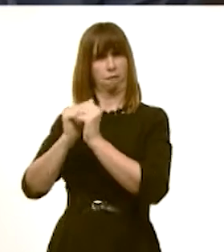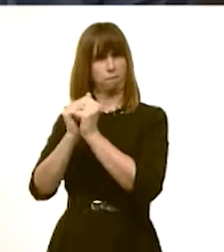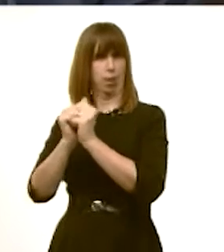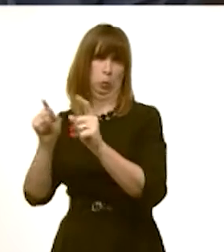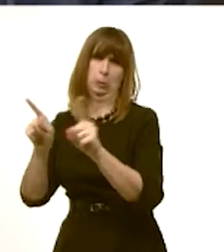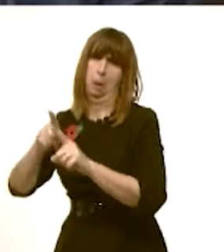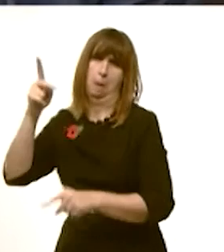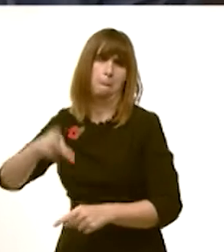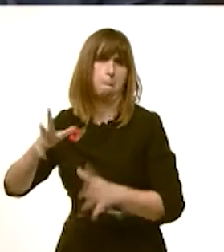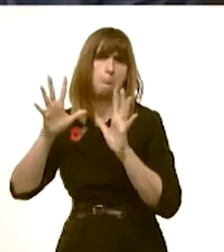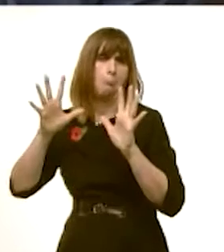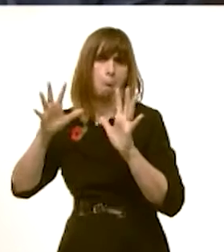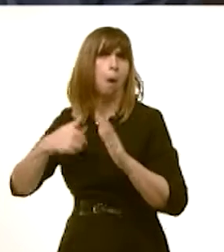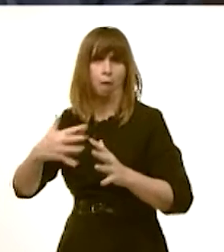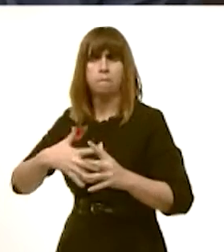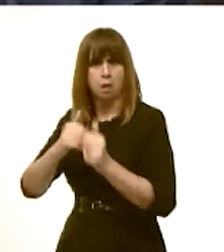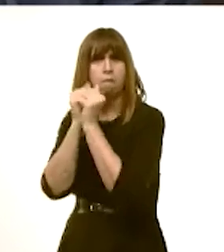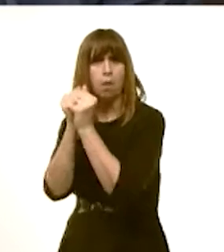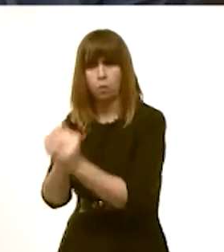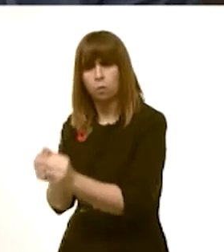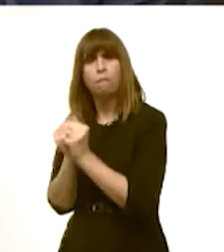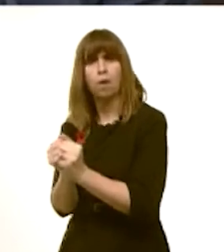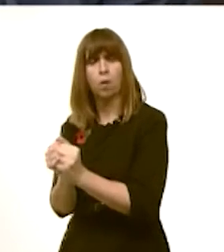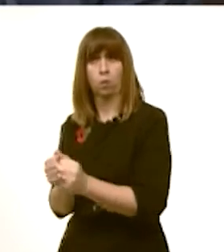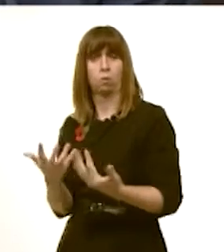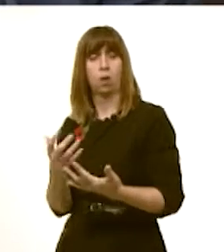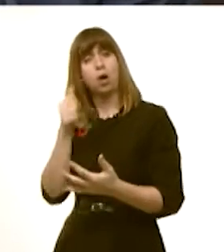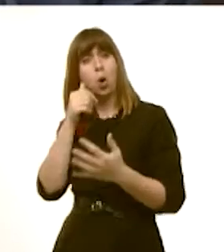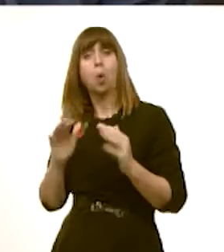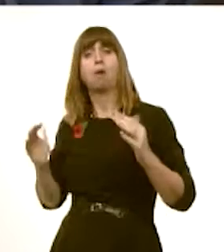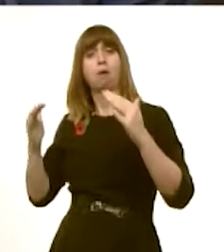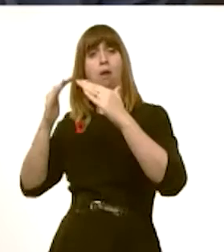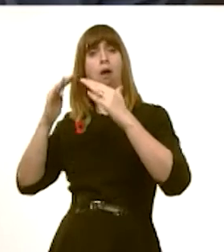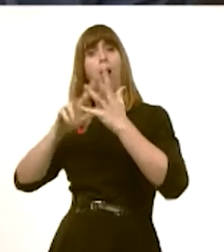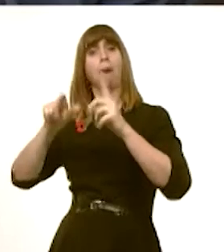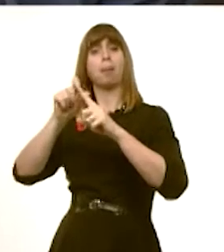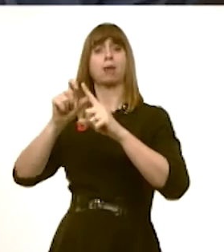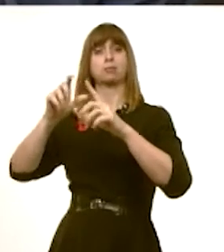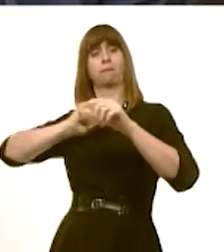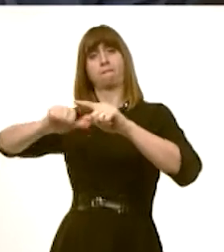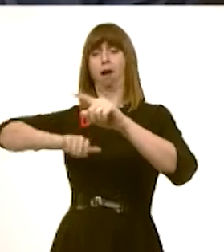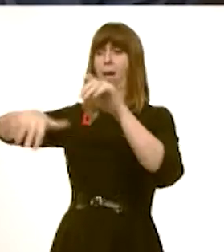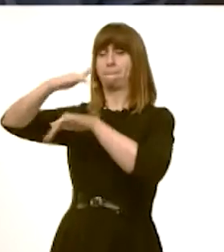to say to him I would disagree with that viewpoint. I know that upland farming is an important contributor to sustainability, not just in